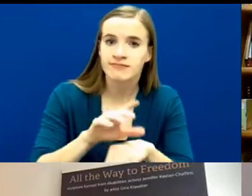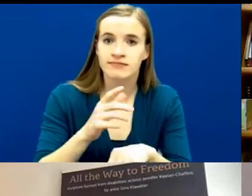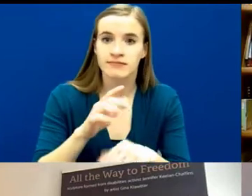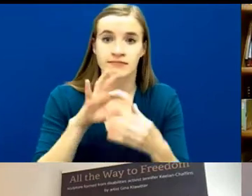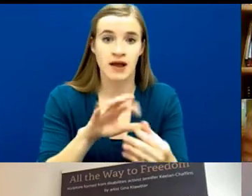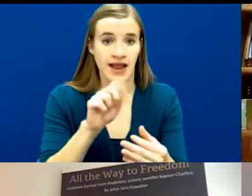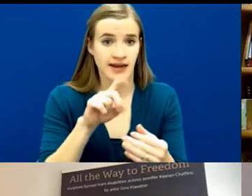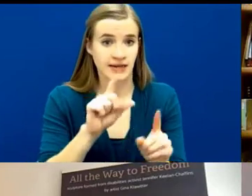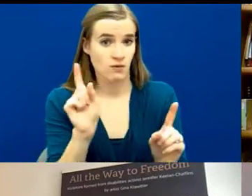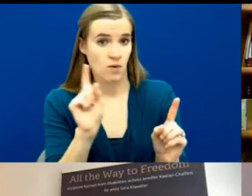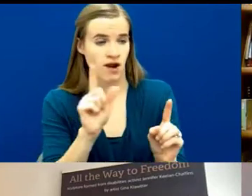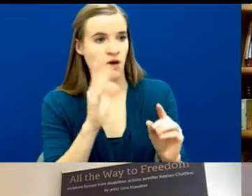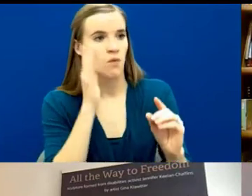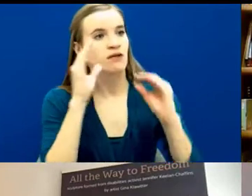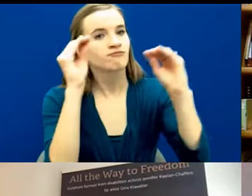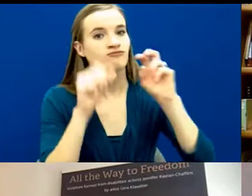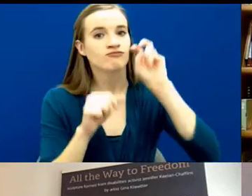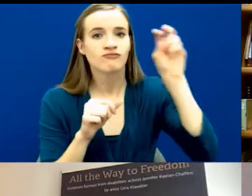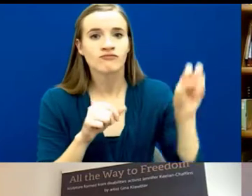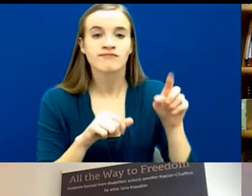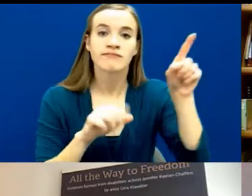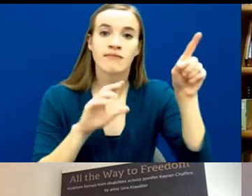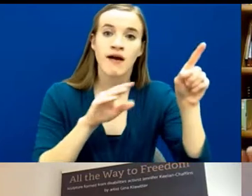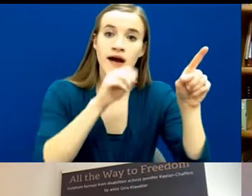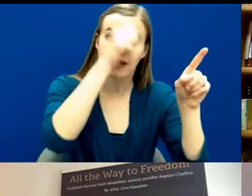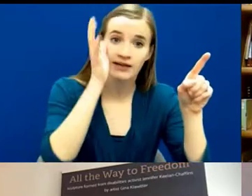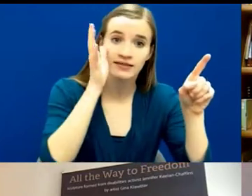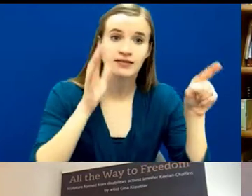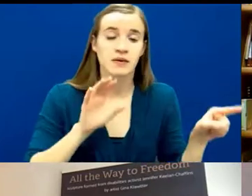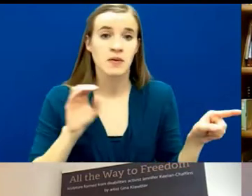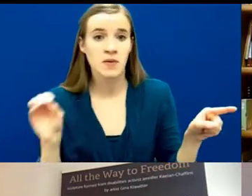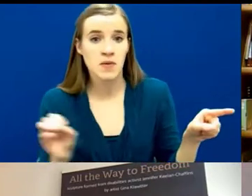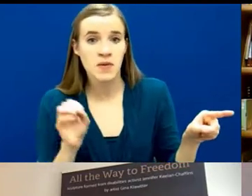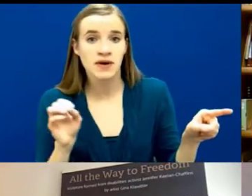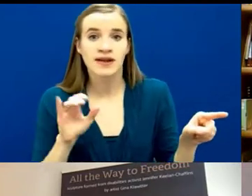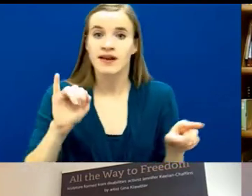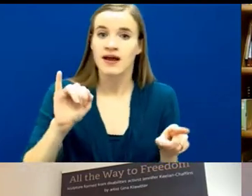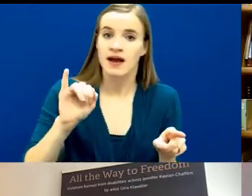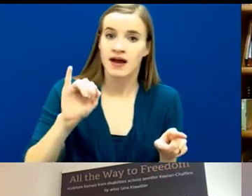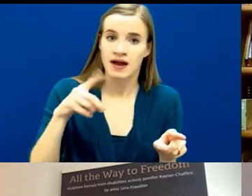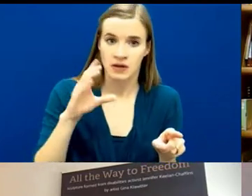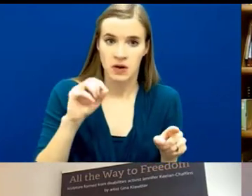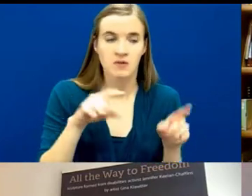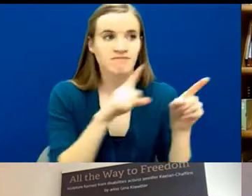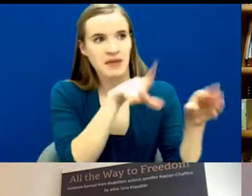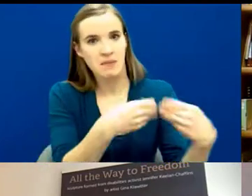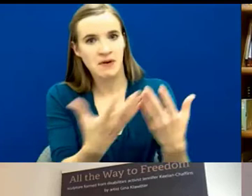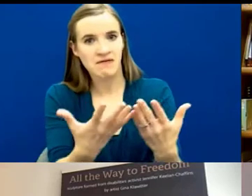Washington, Oregon and Idaho. And they're providing our closed captioning and our sign language interpreter, interpretation, which I really